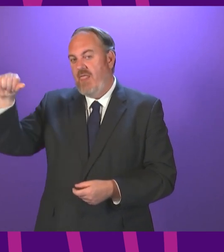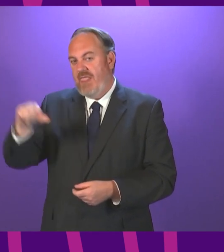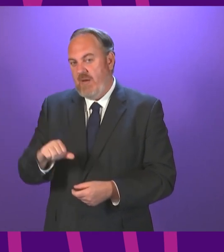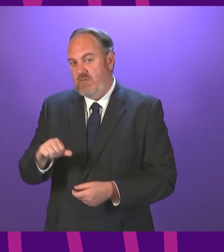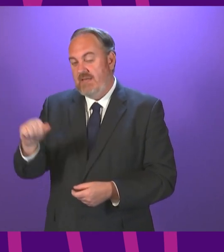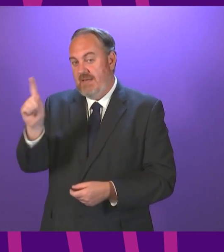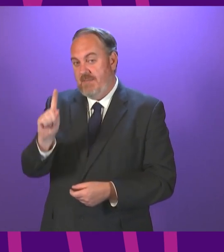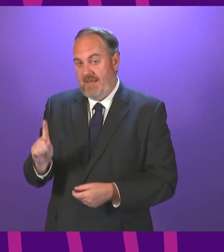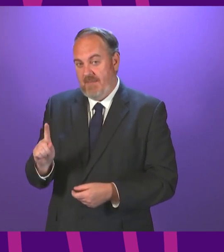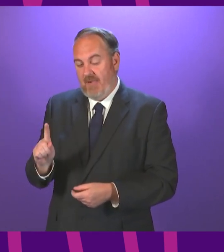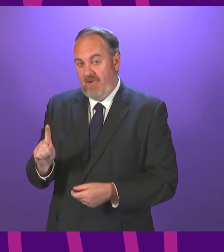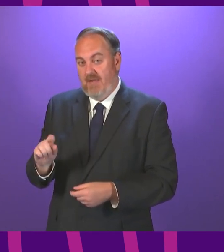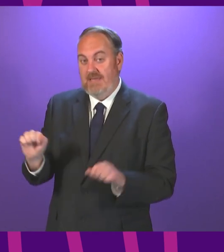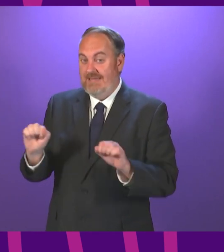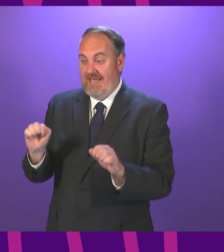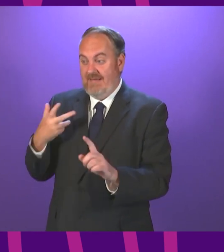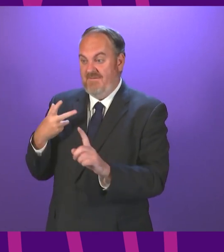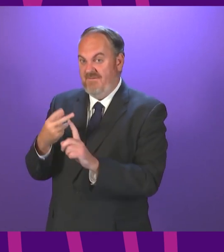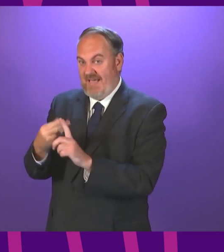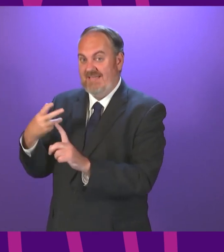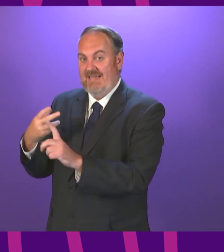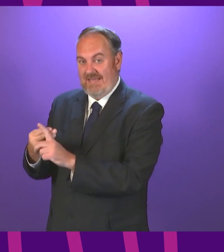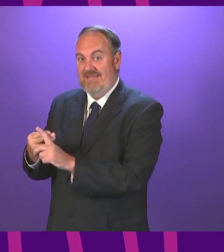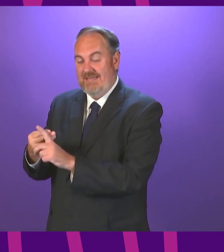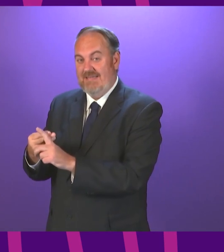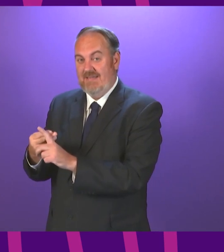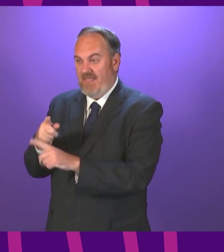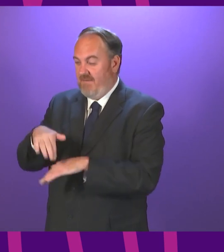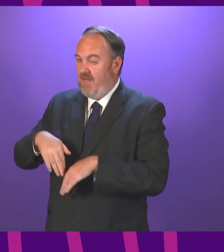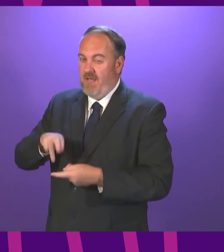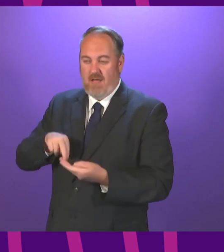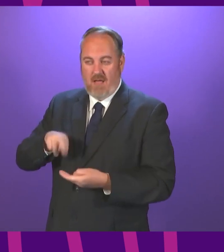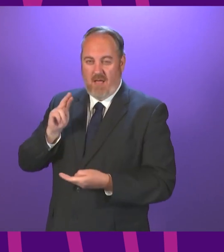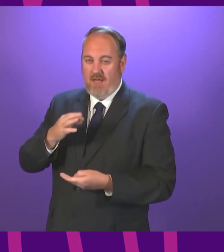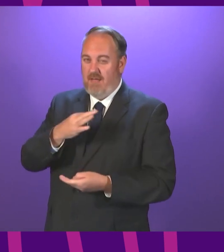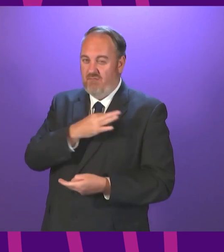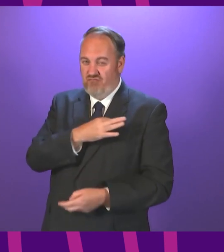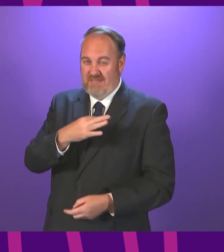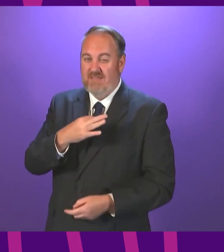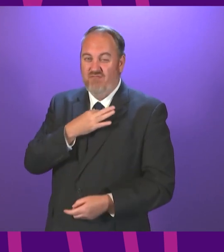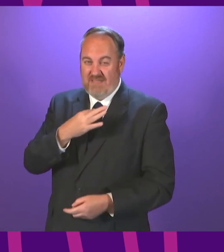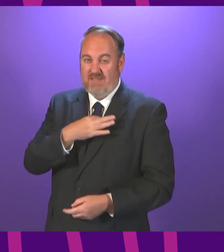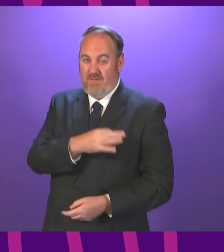have not yet had both doses of the vaccine. I ask that, if you are one of them, and if you are able to get the vaccine, please do so.